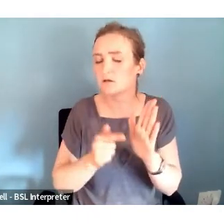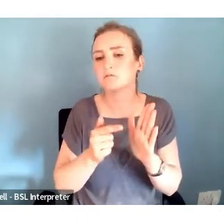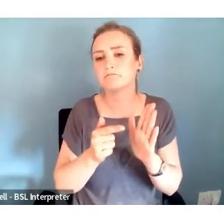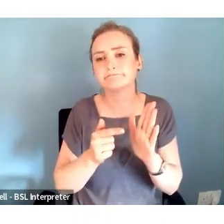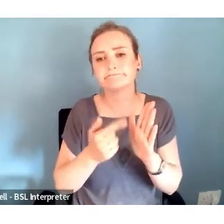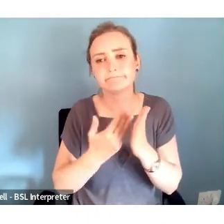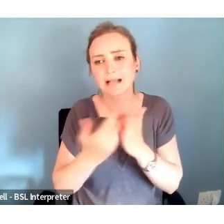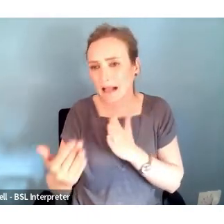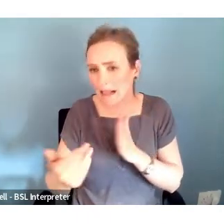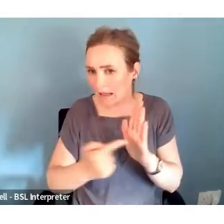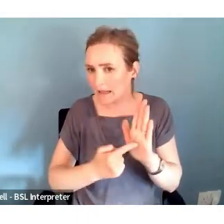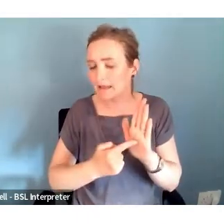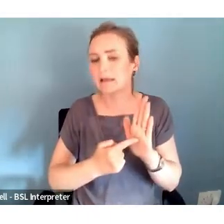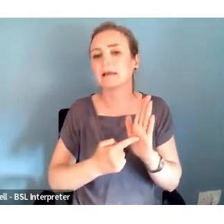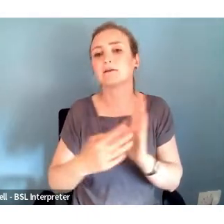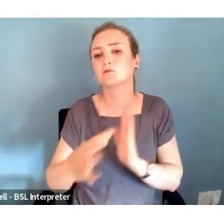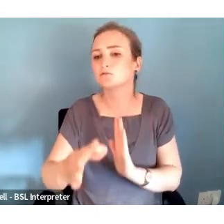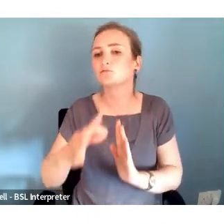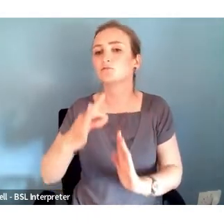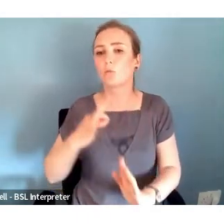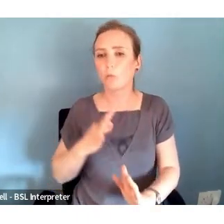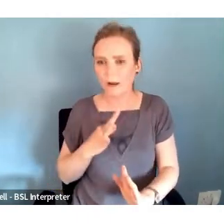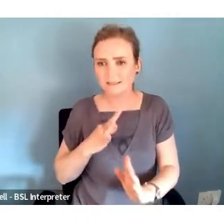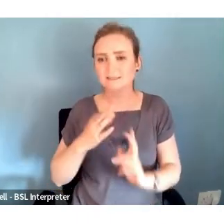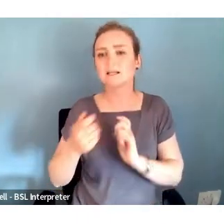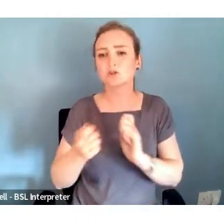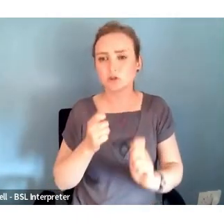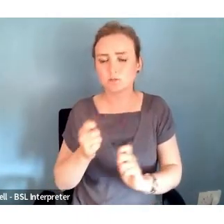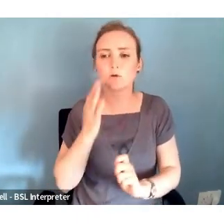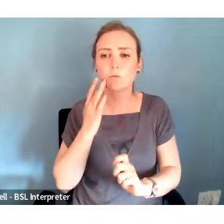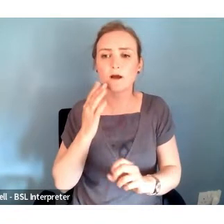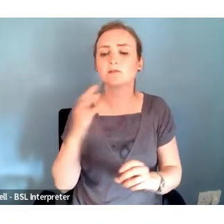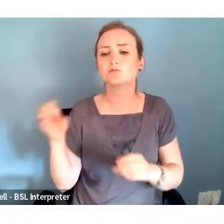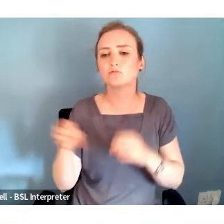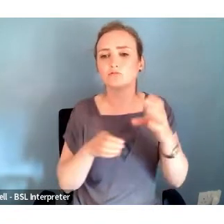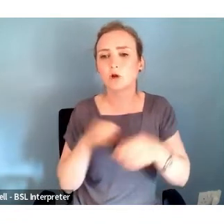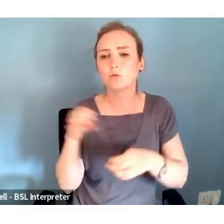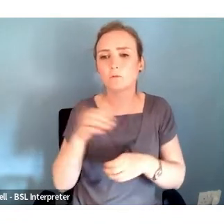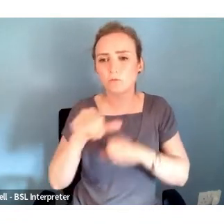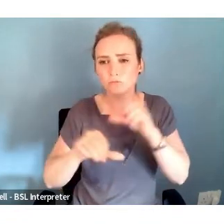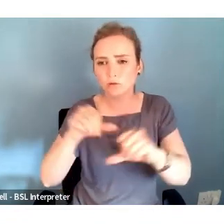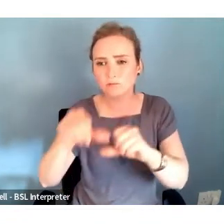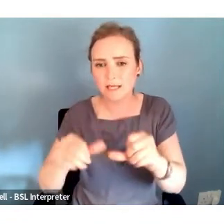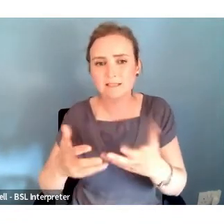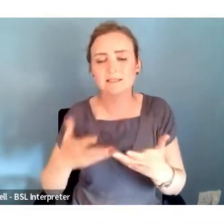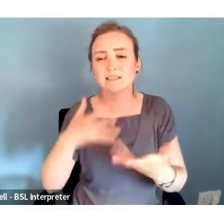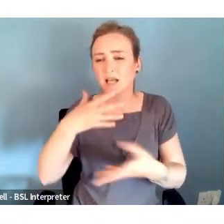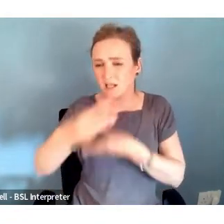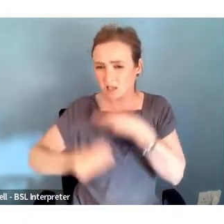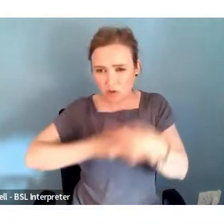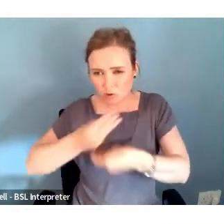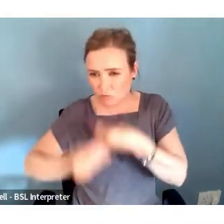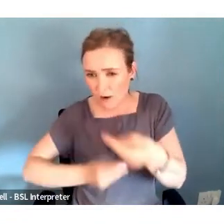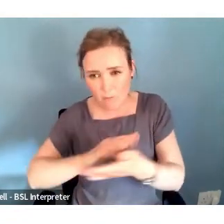s in the recruitment pros sends might want to describe what the recruitment process is so they can make